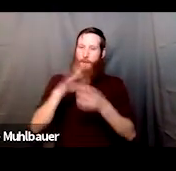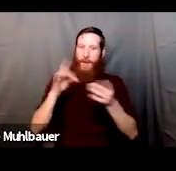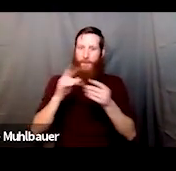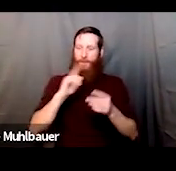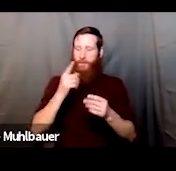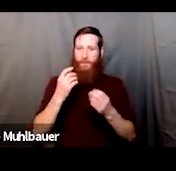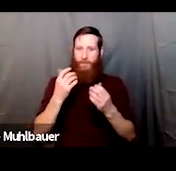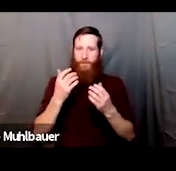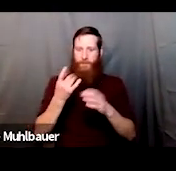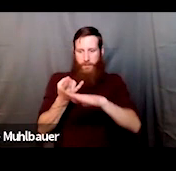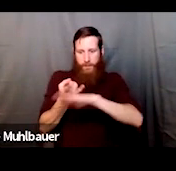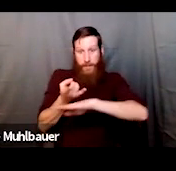There are a growing number of snowmobile specific courses